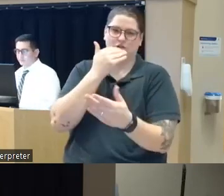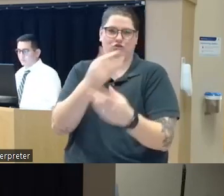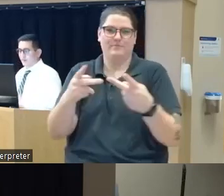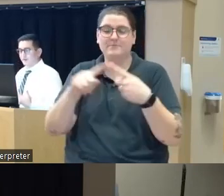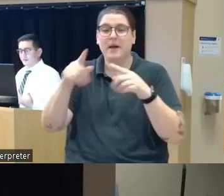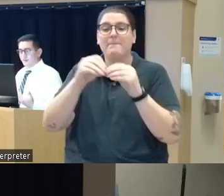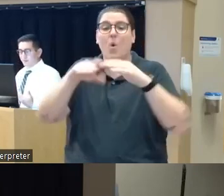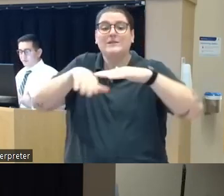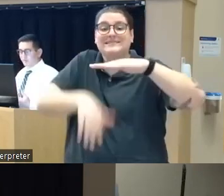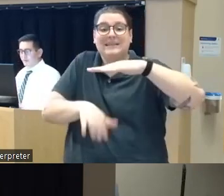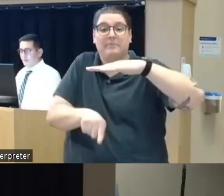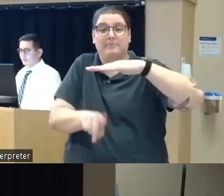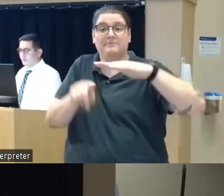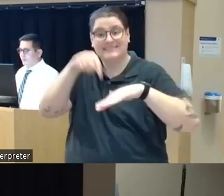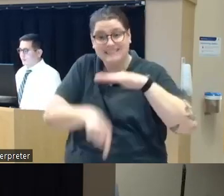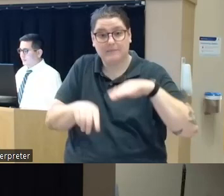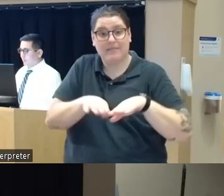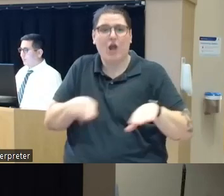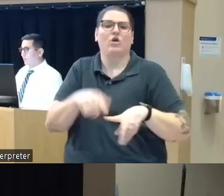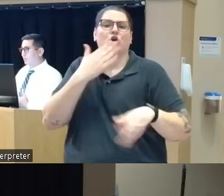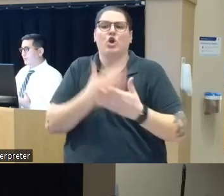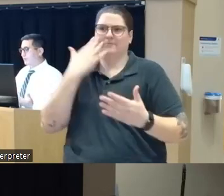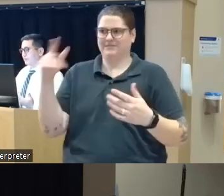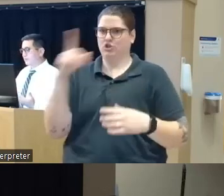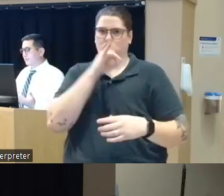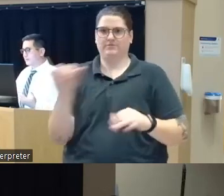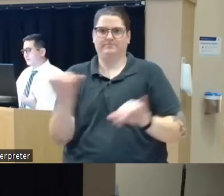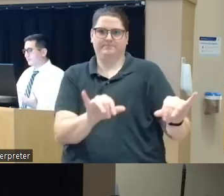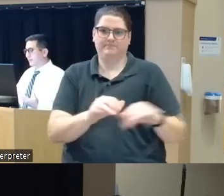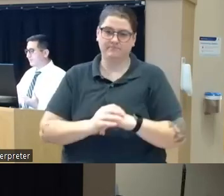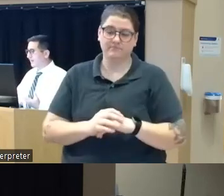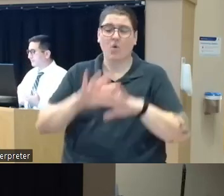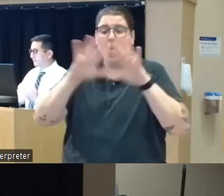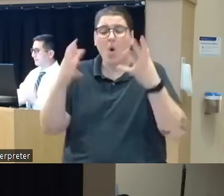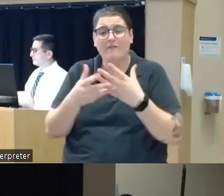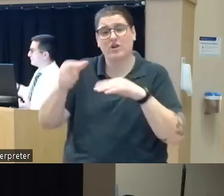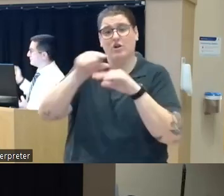to do that and then we also found that the overall retinal layer thickness and the peripapillary so